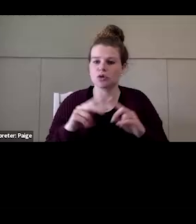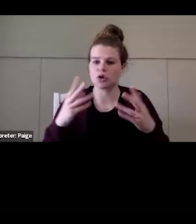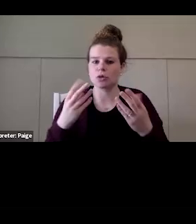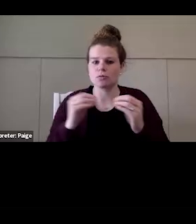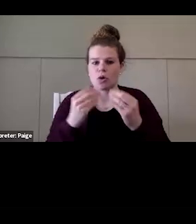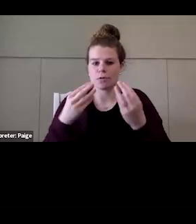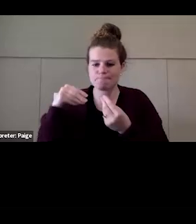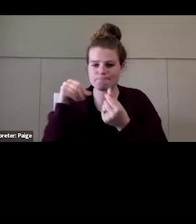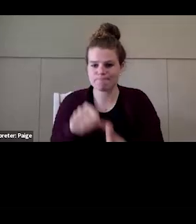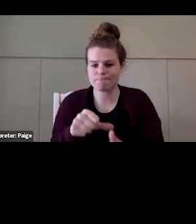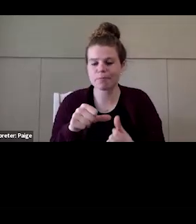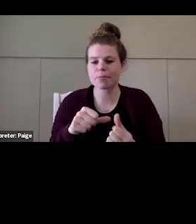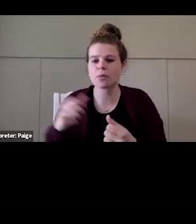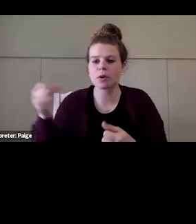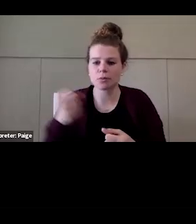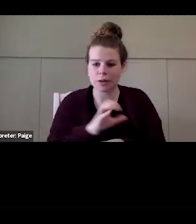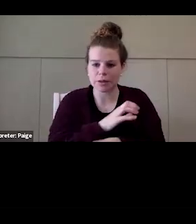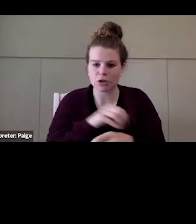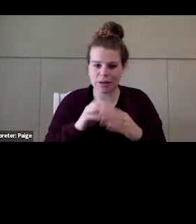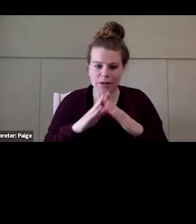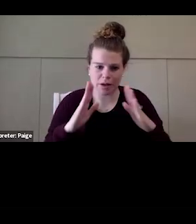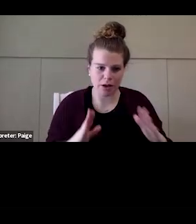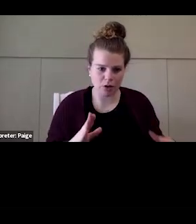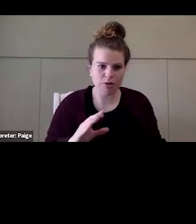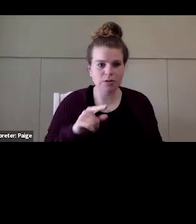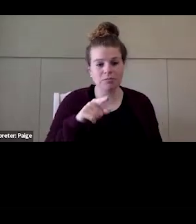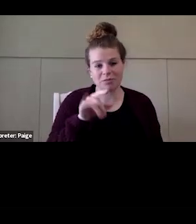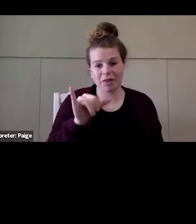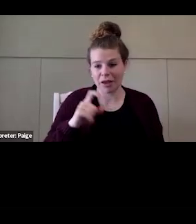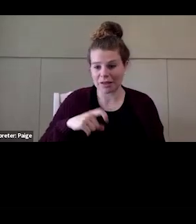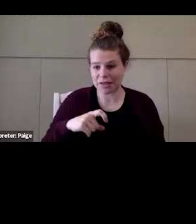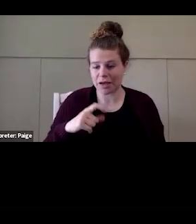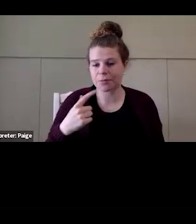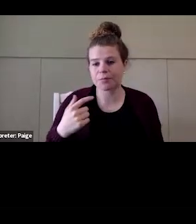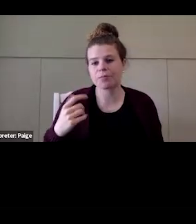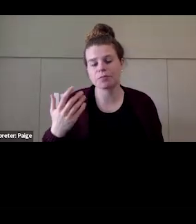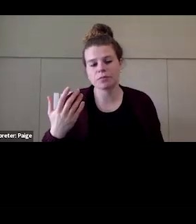But at the time that this evaluation was conducted, we had to use the information that we had